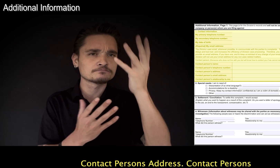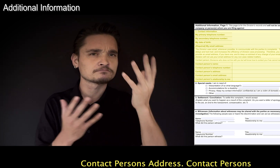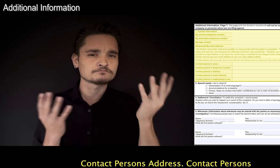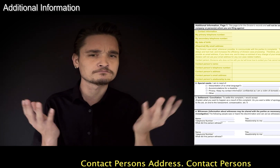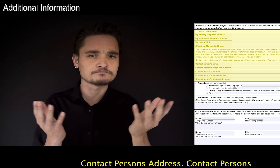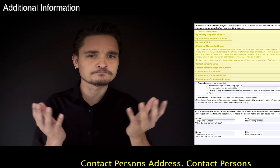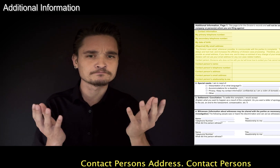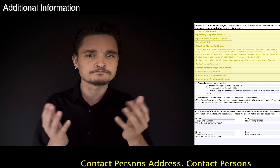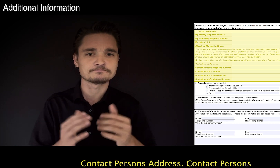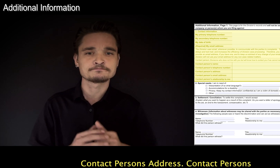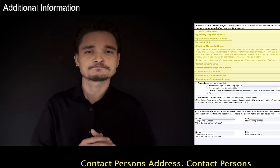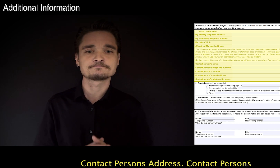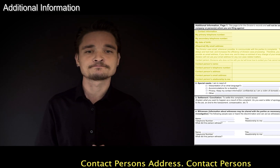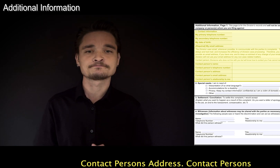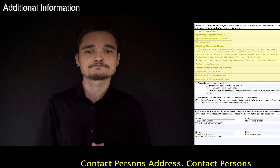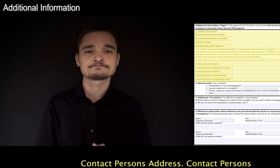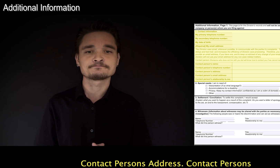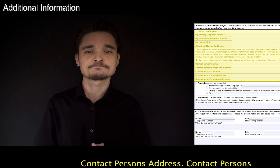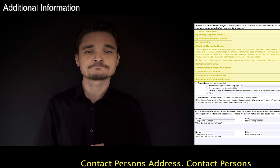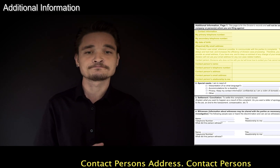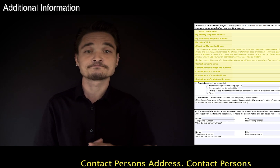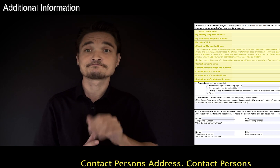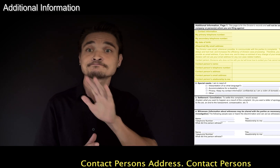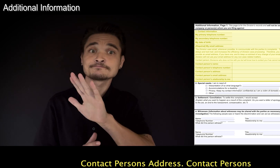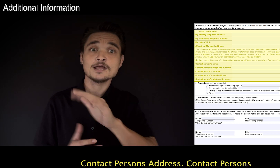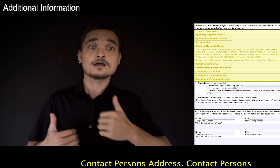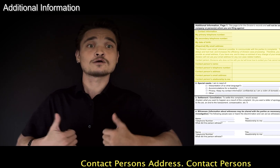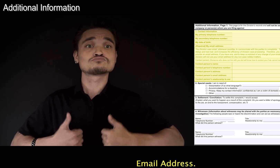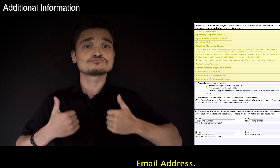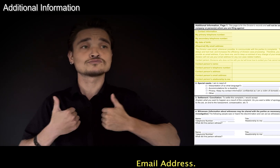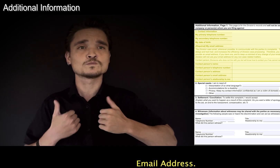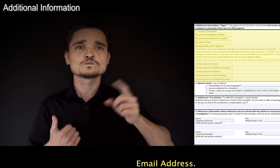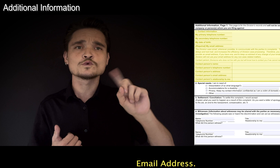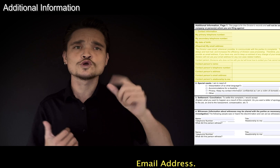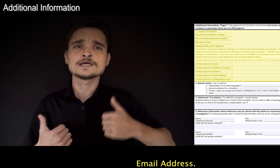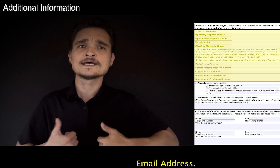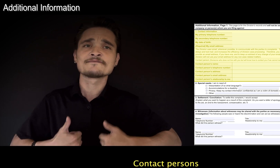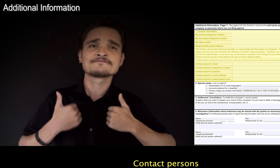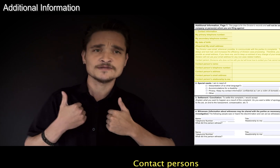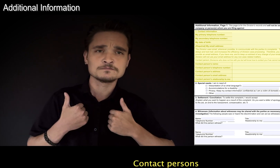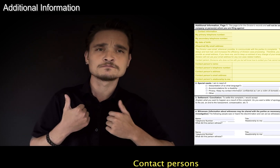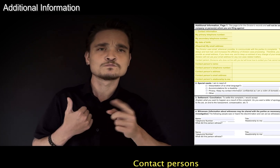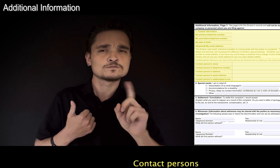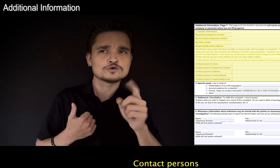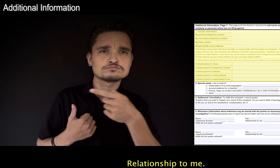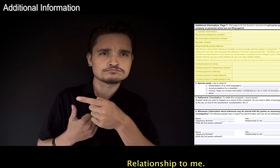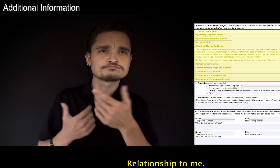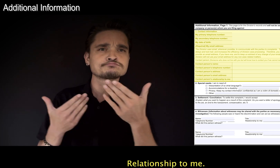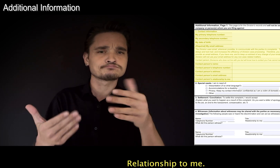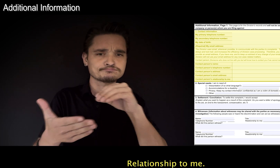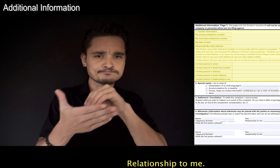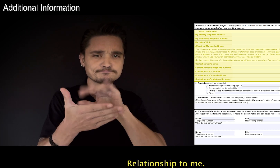Contact Persons Address. Contact Persons Email Address. Contact persons Relationship to me.